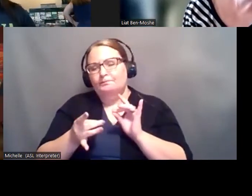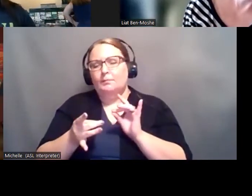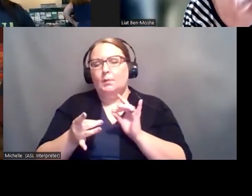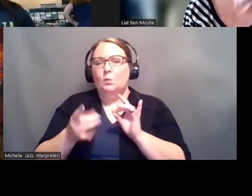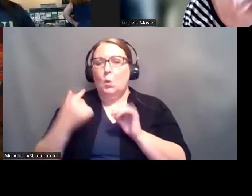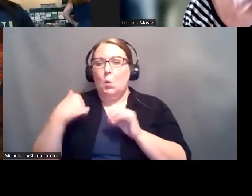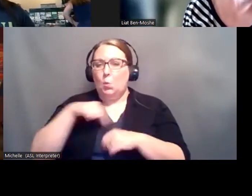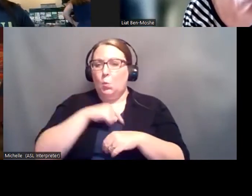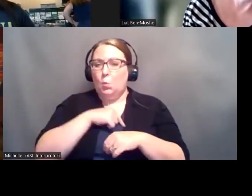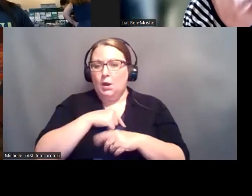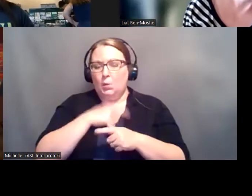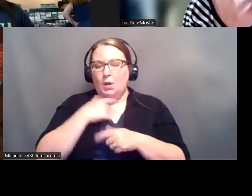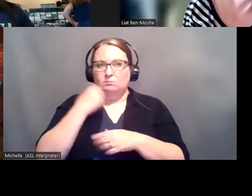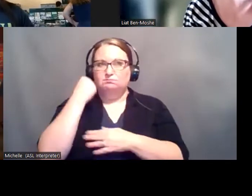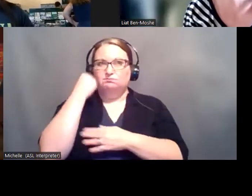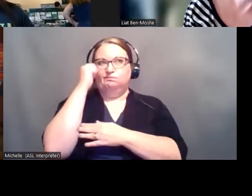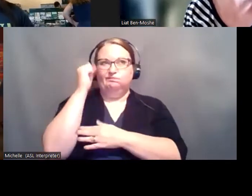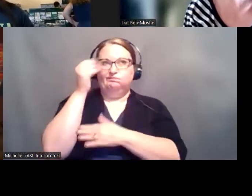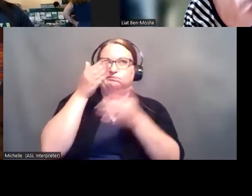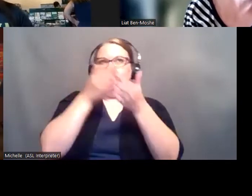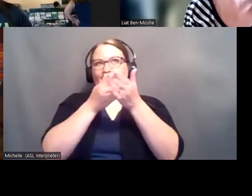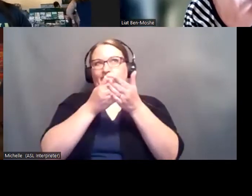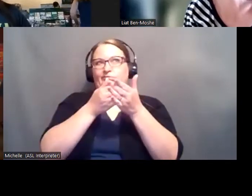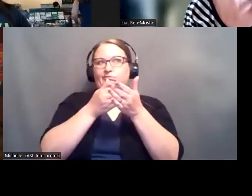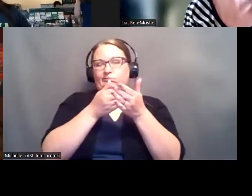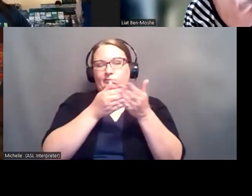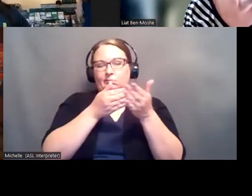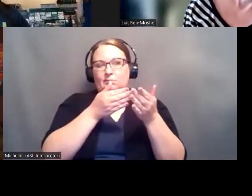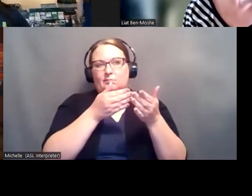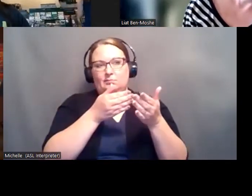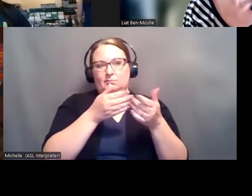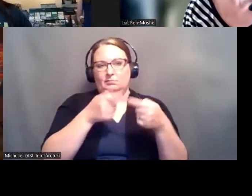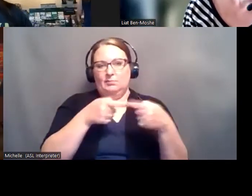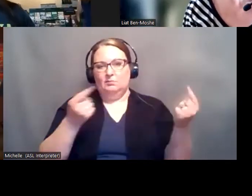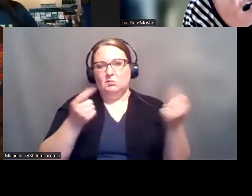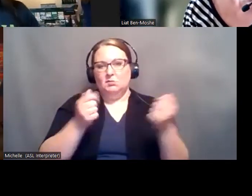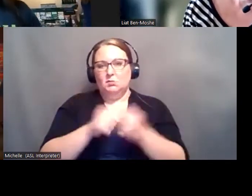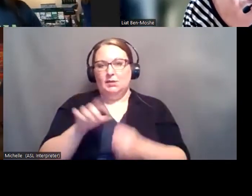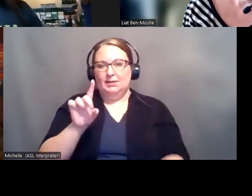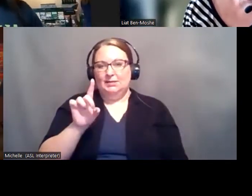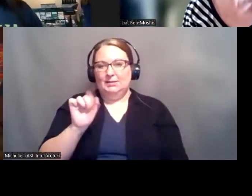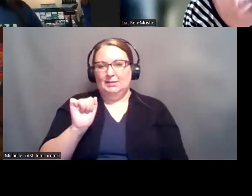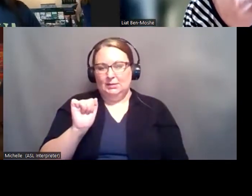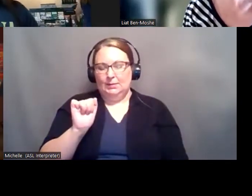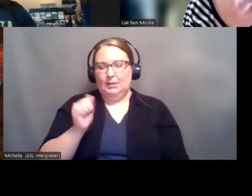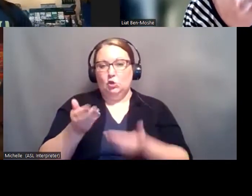in an adversarial relationship to the Disability Service Center.